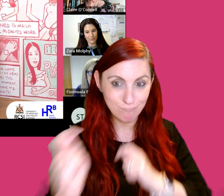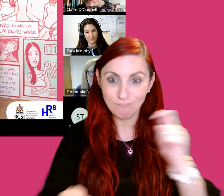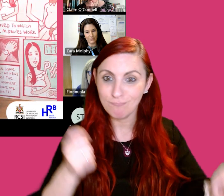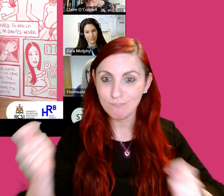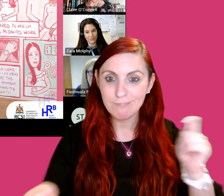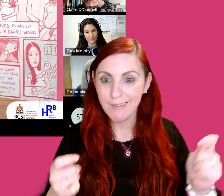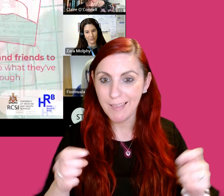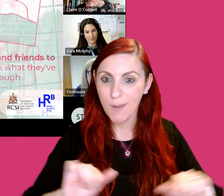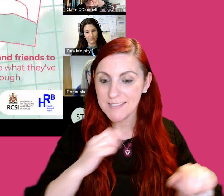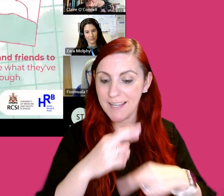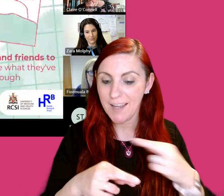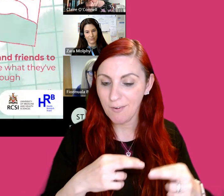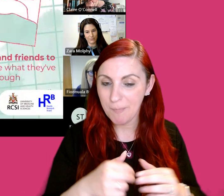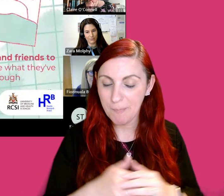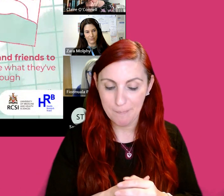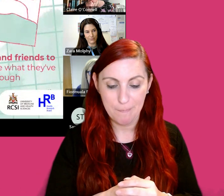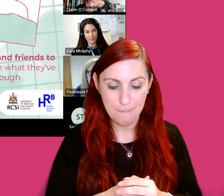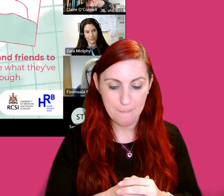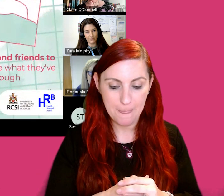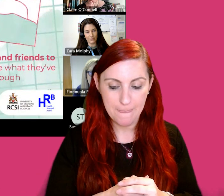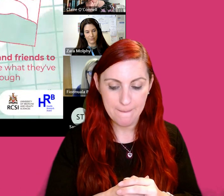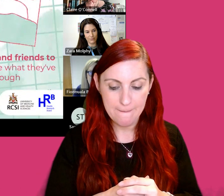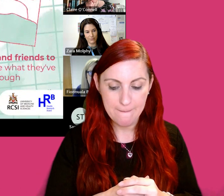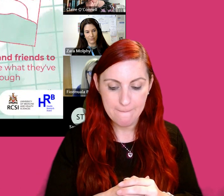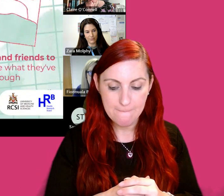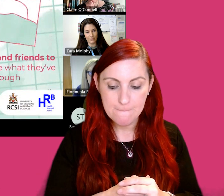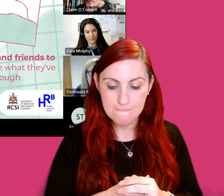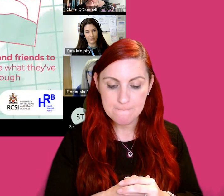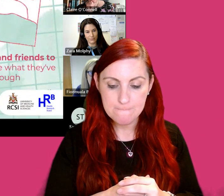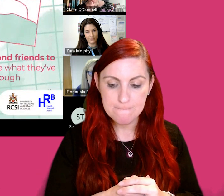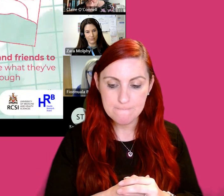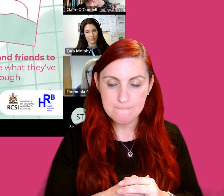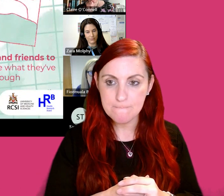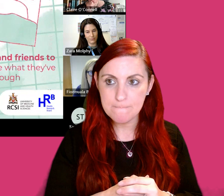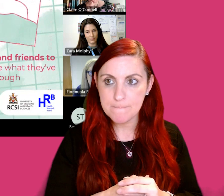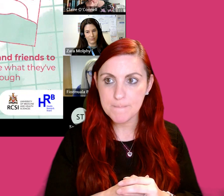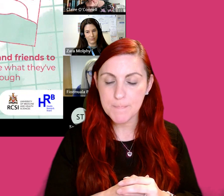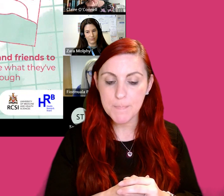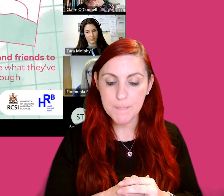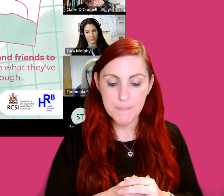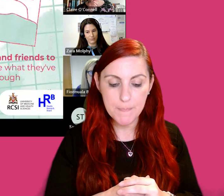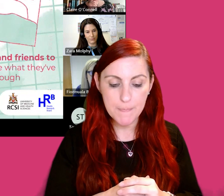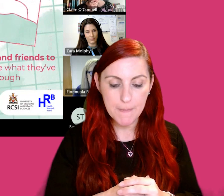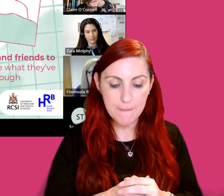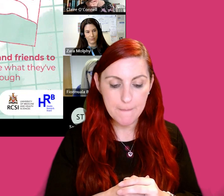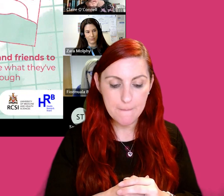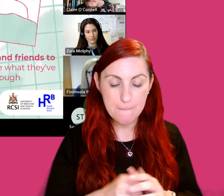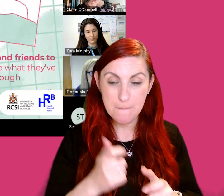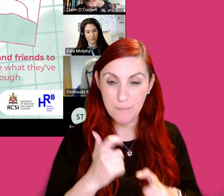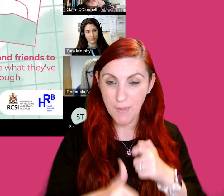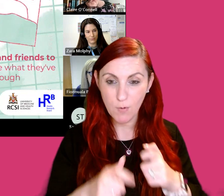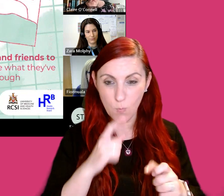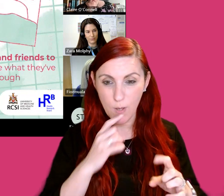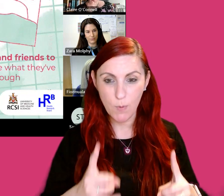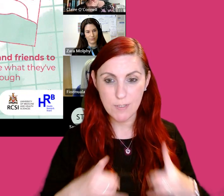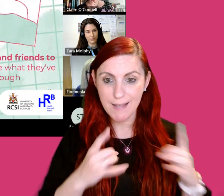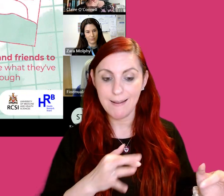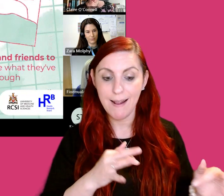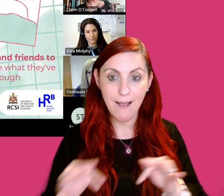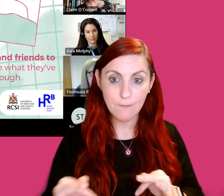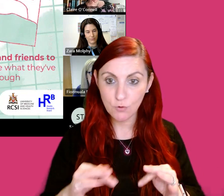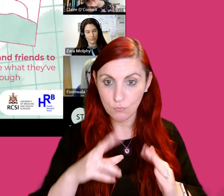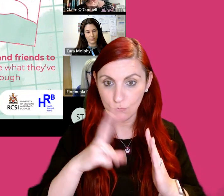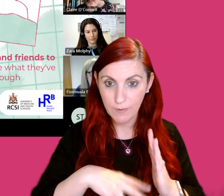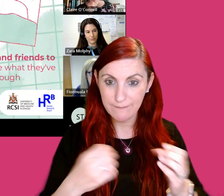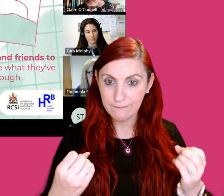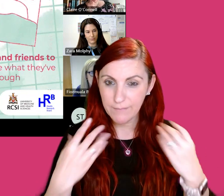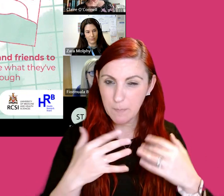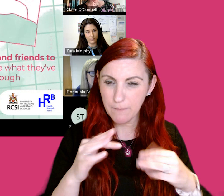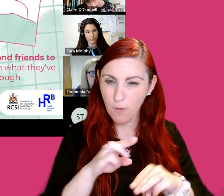and um and then um I was uh we were delighted to read the feedback from the women who participated